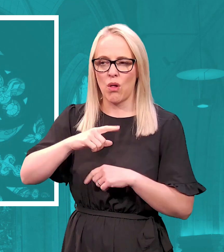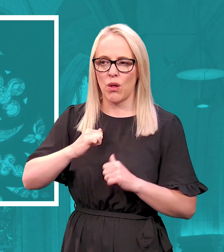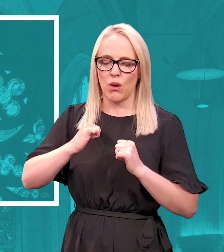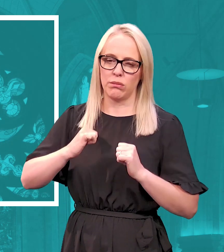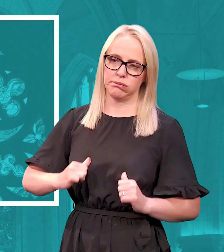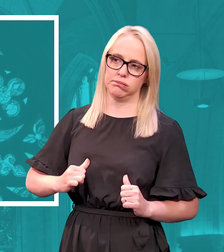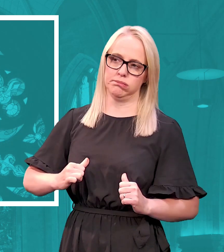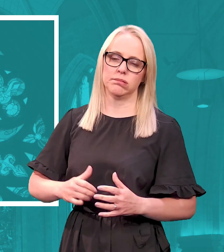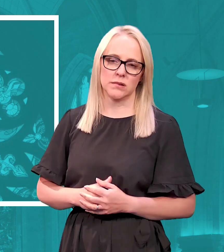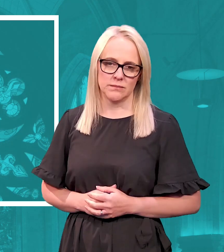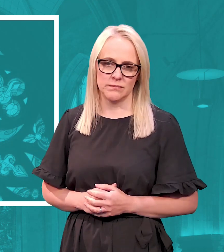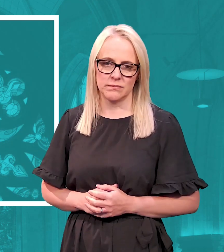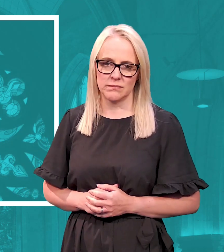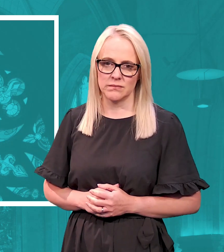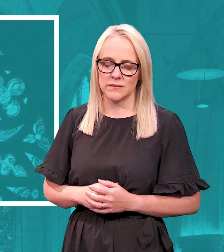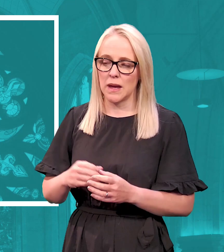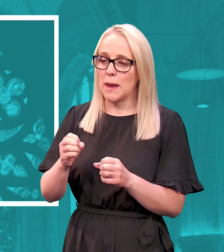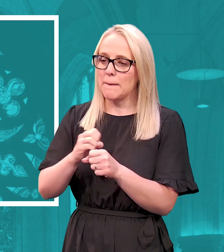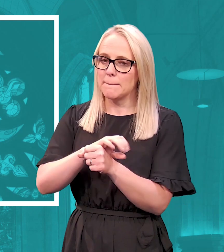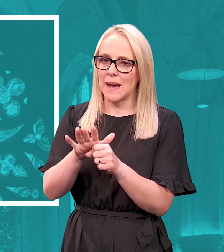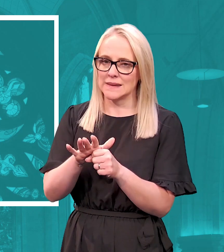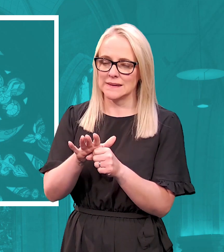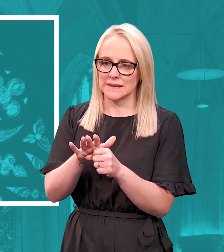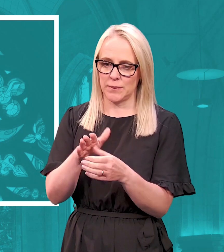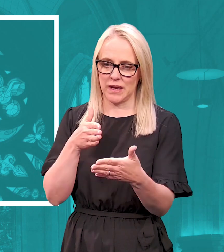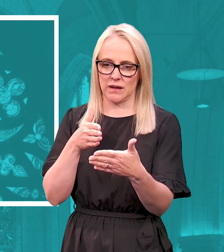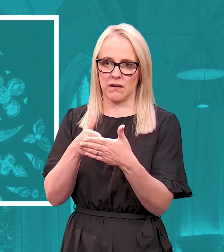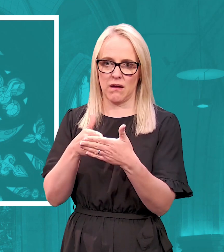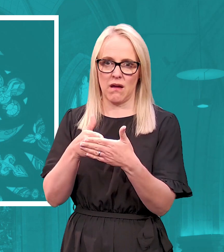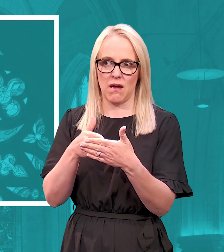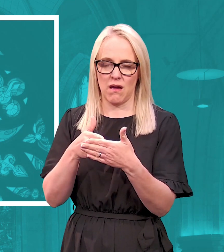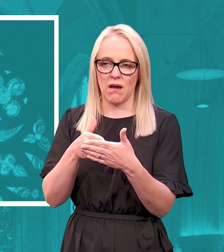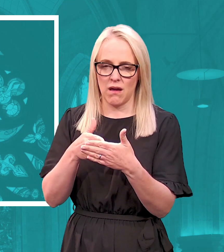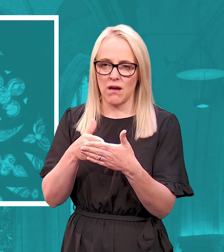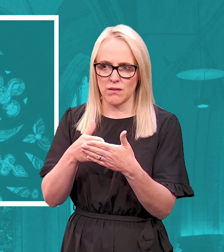The pandemic restrictions brought added pressure to already busy lives.